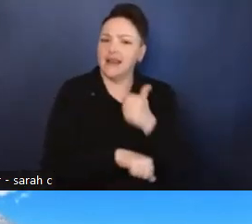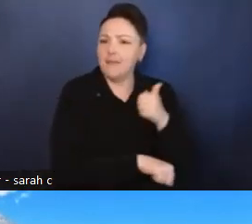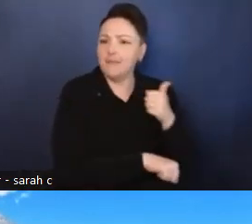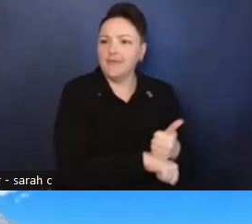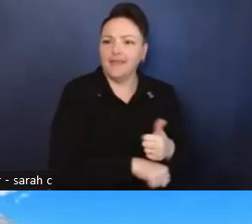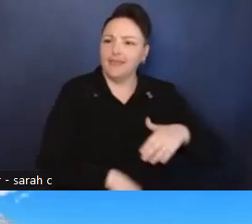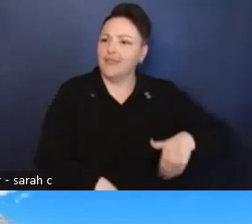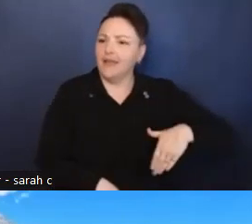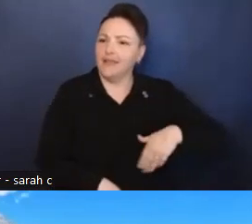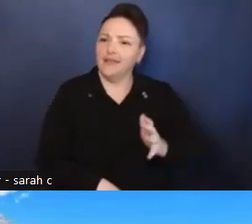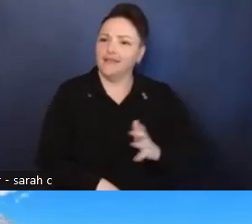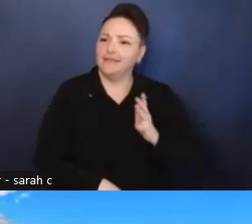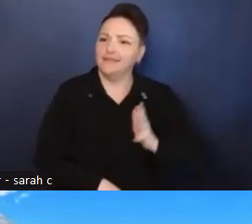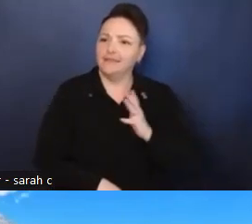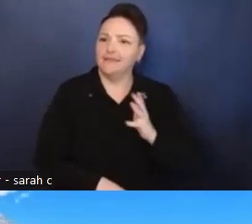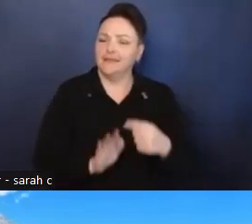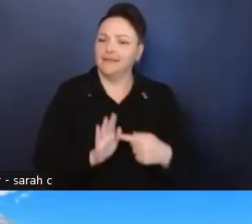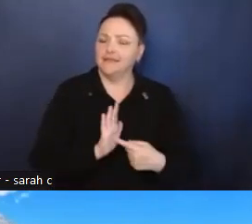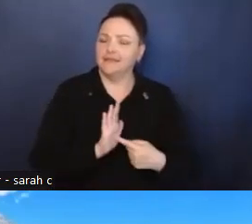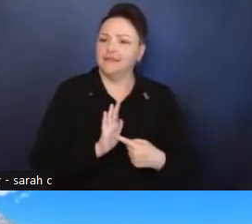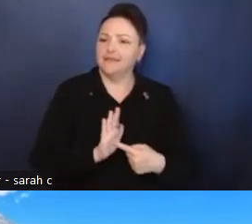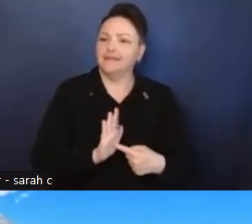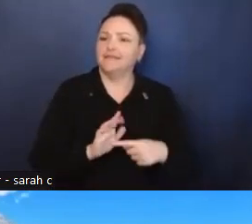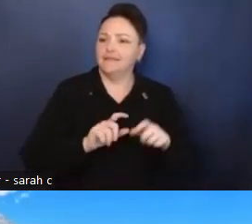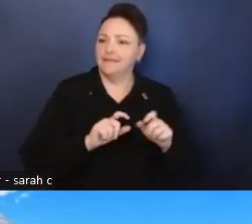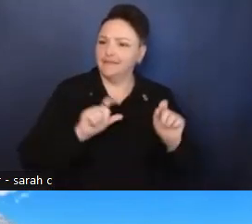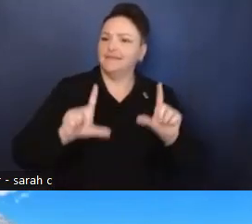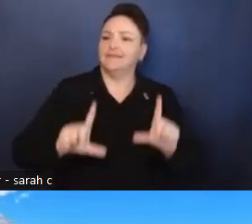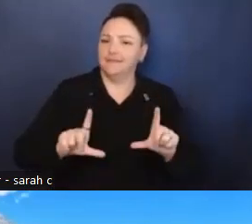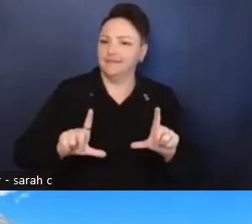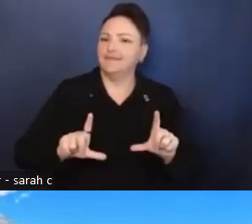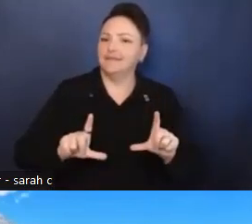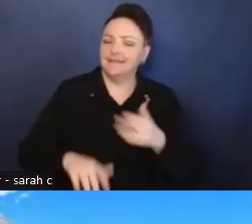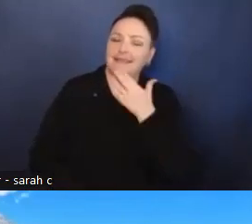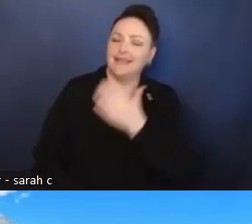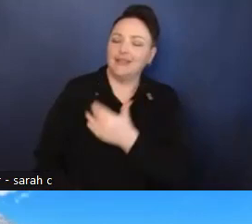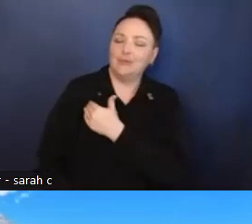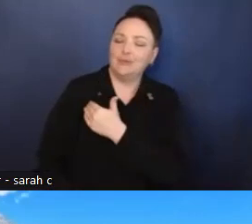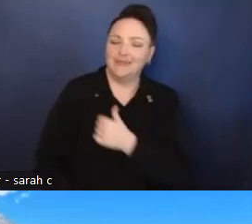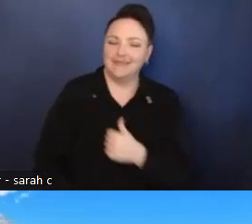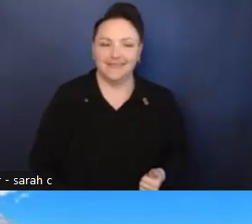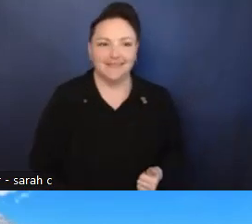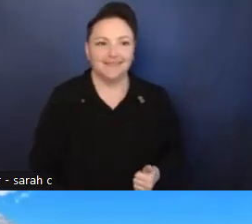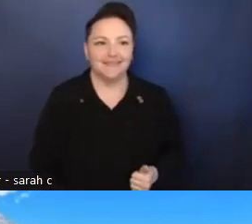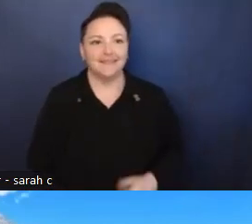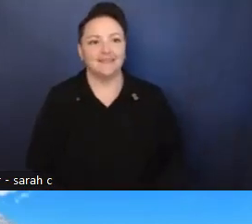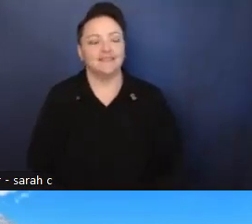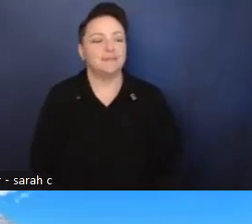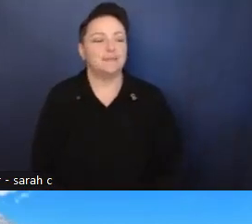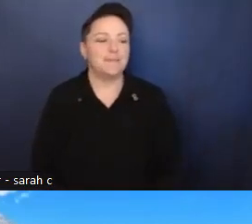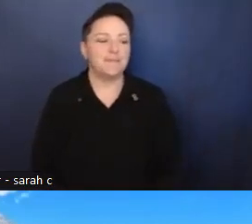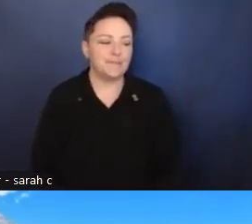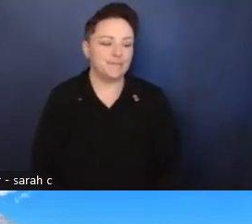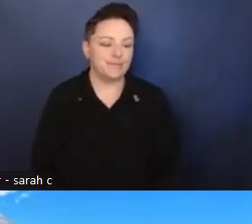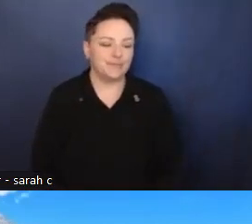screen. Thank you for pointing that out. Just noticing that. There we go. My apologies.